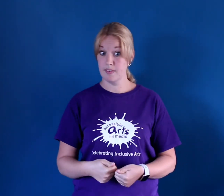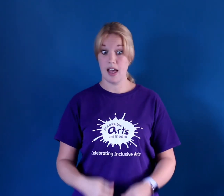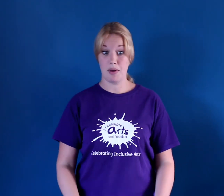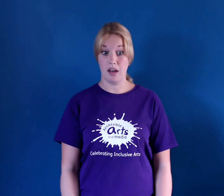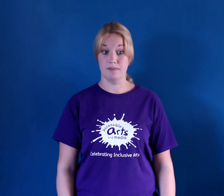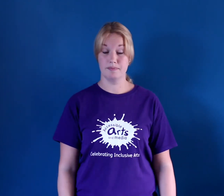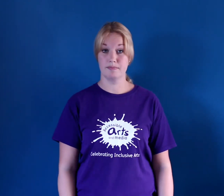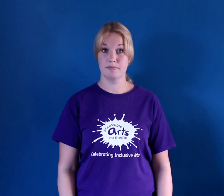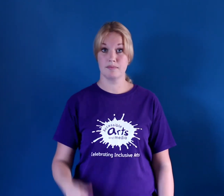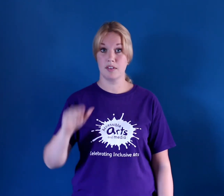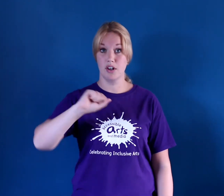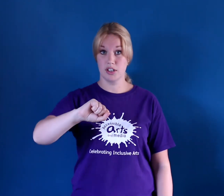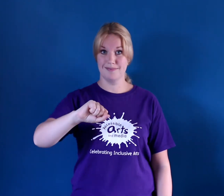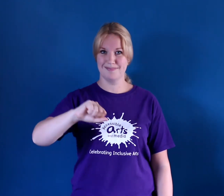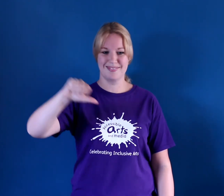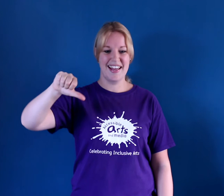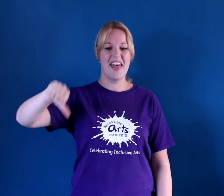There we go, your turn.